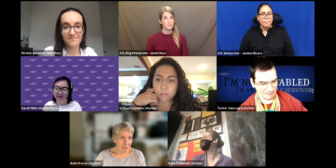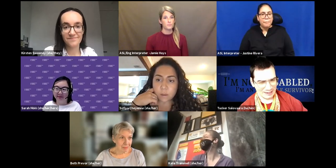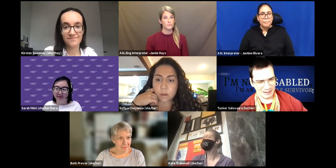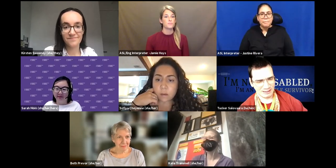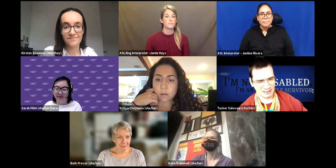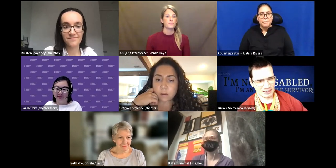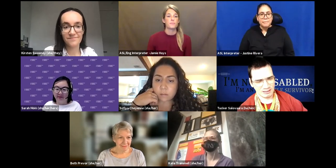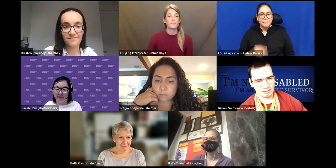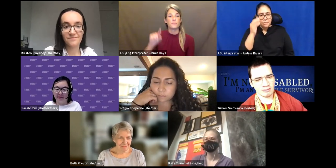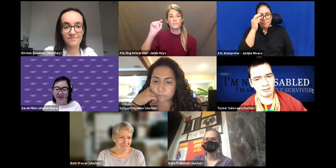Tucker Salovaara: Thank you.